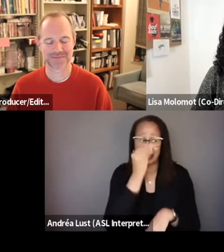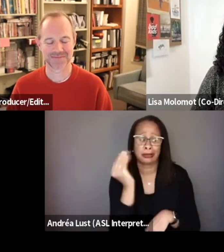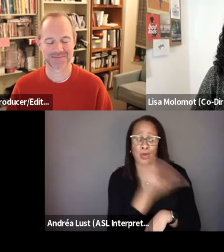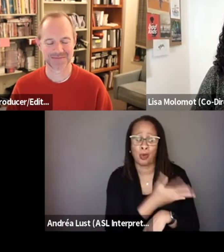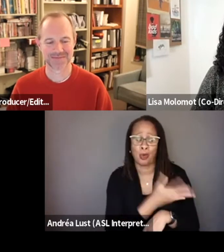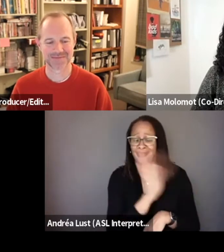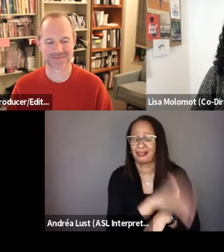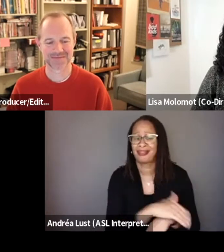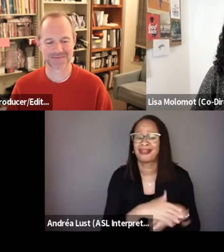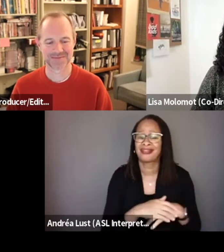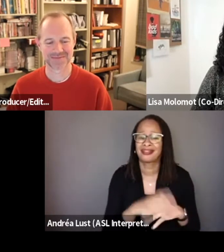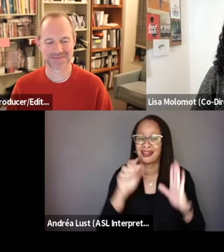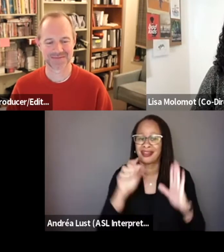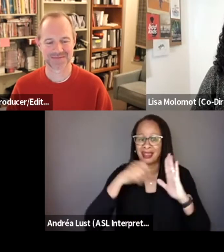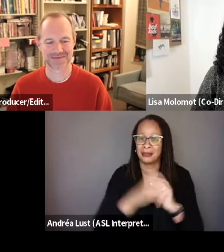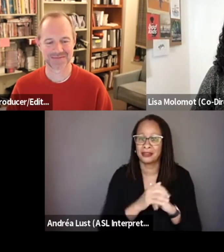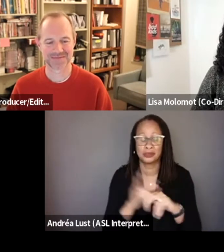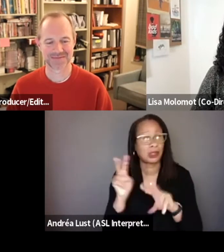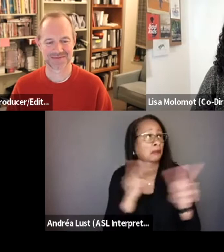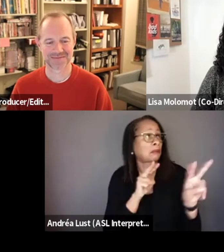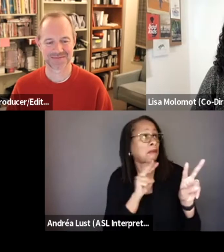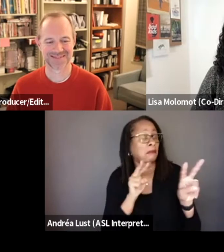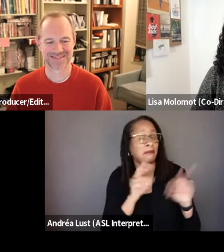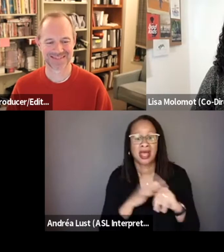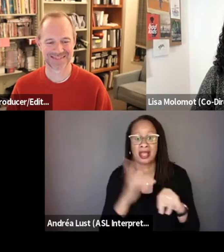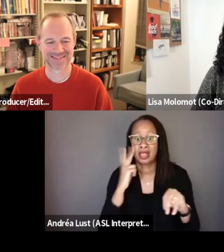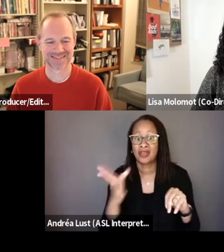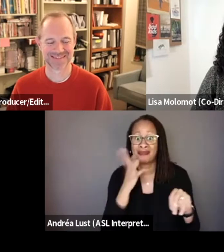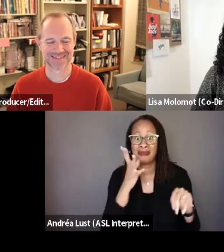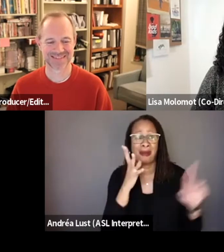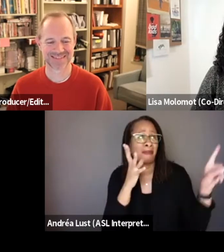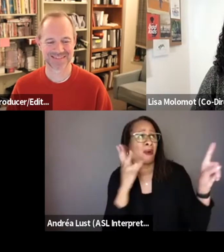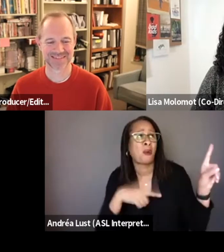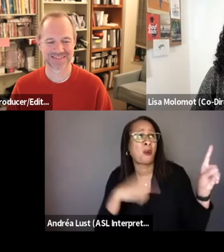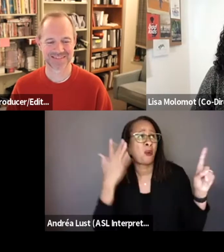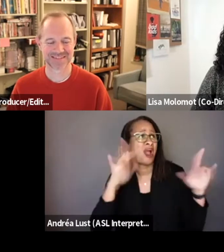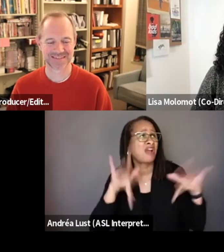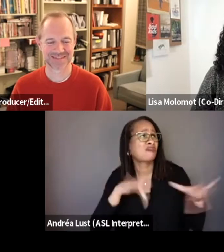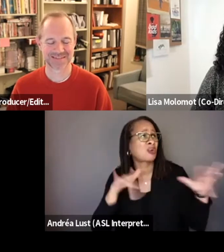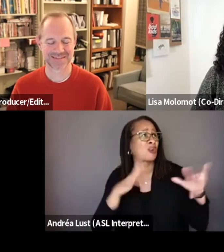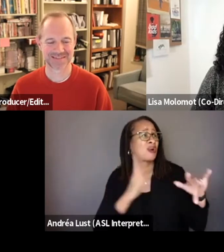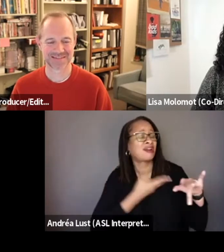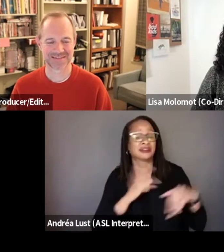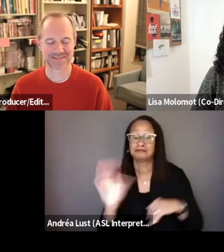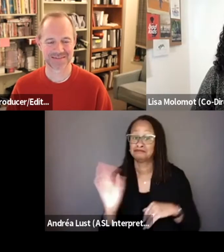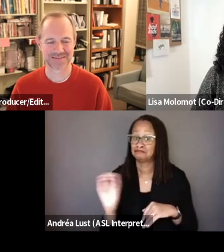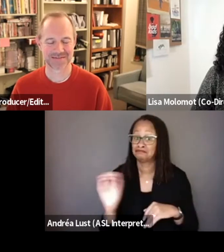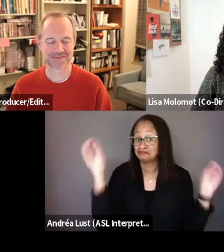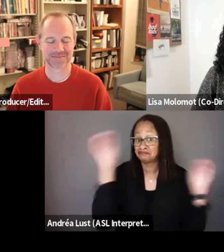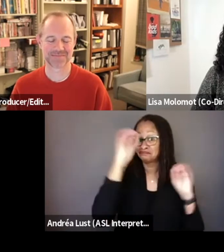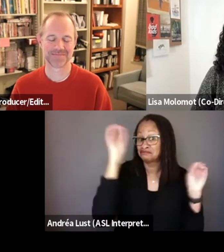She was not like, oh, look at the camera, mom, why are they recording us? Like, you know, she was like nothing.